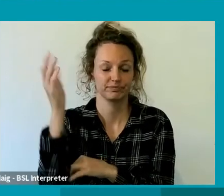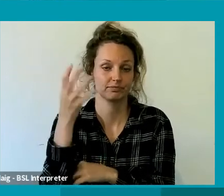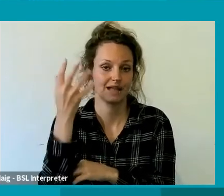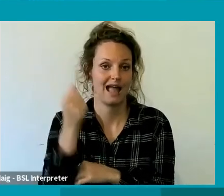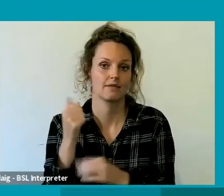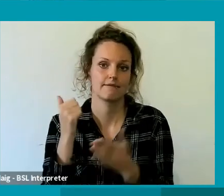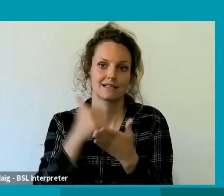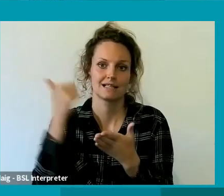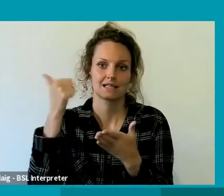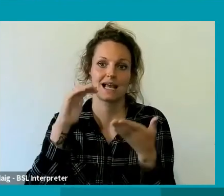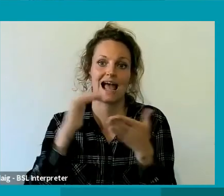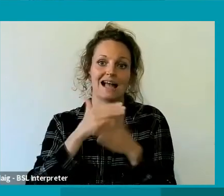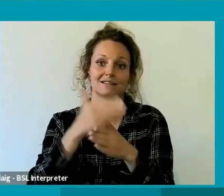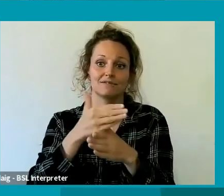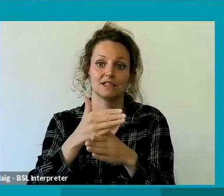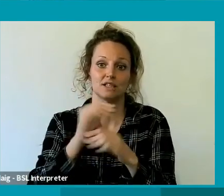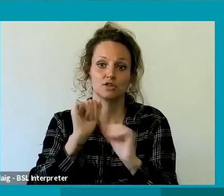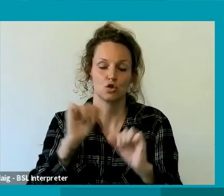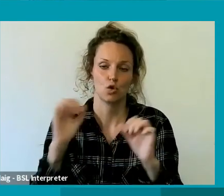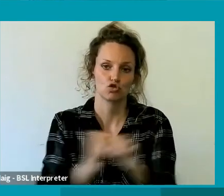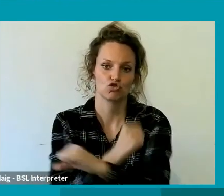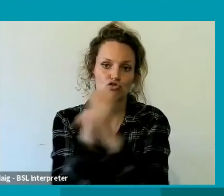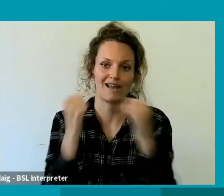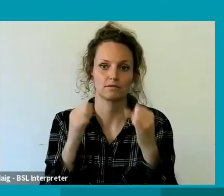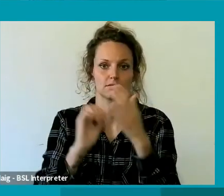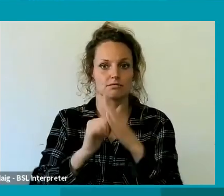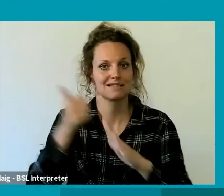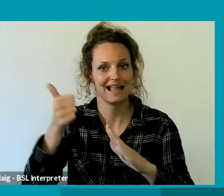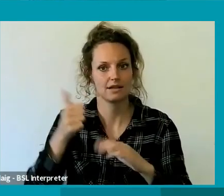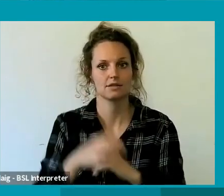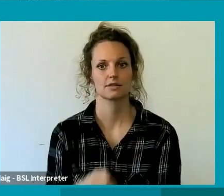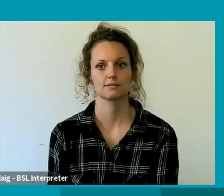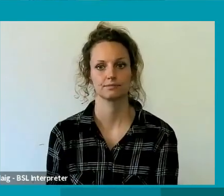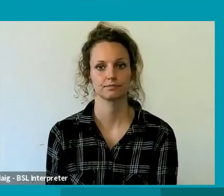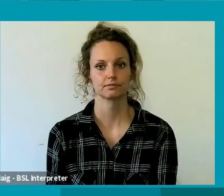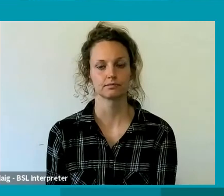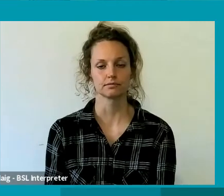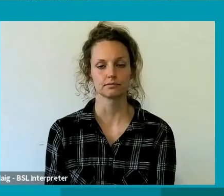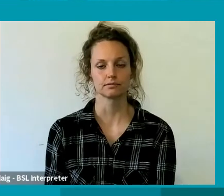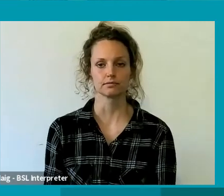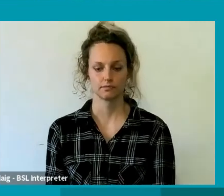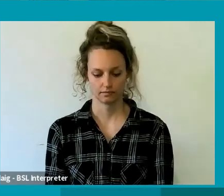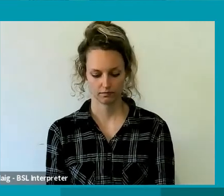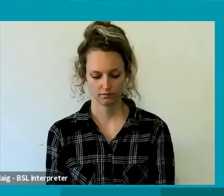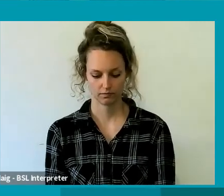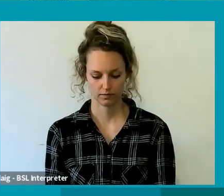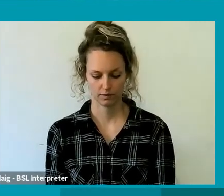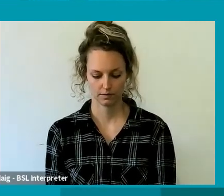In terms of your strengths and talents. In terms of how to identify and